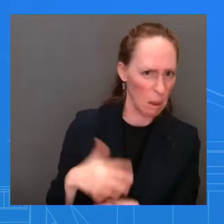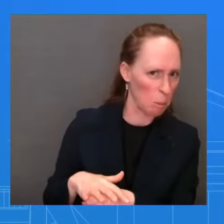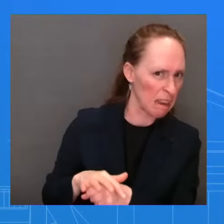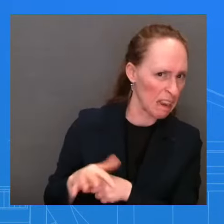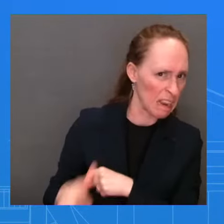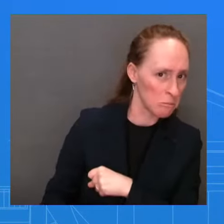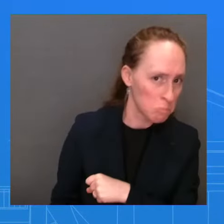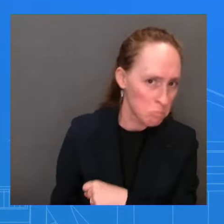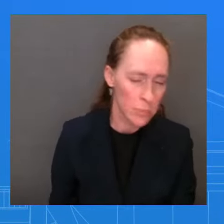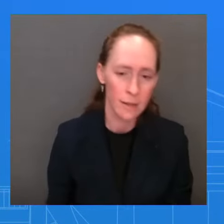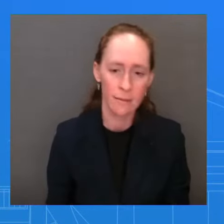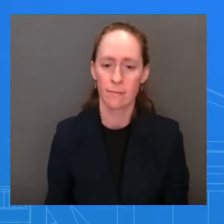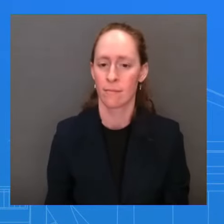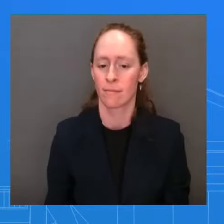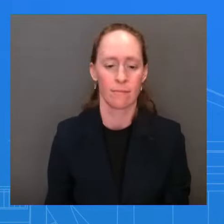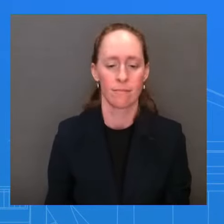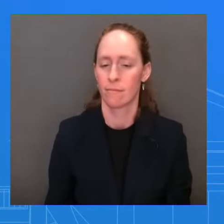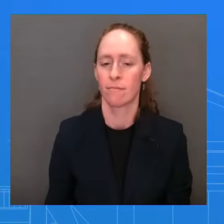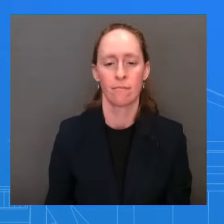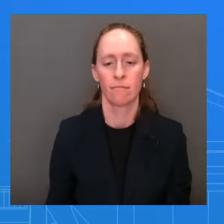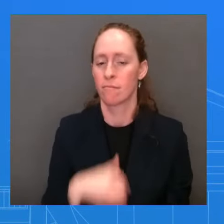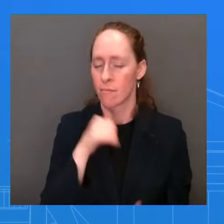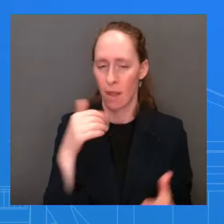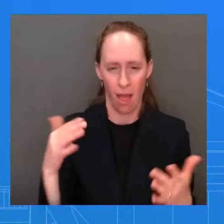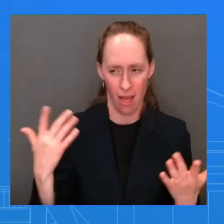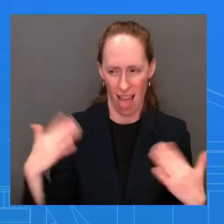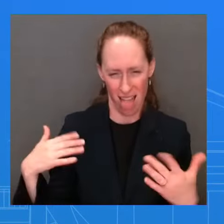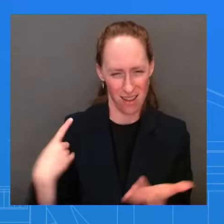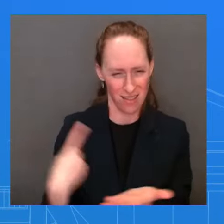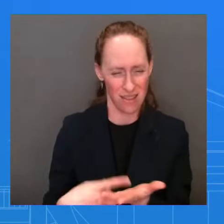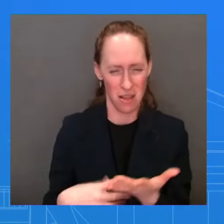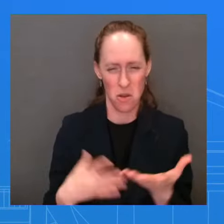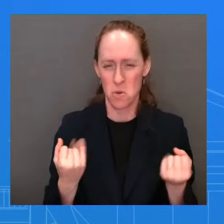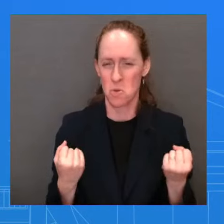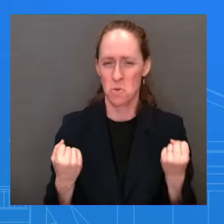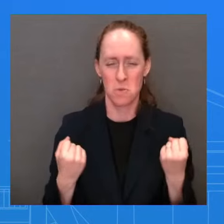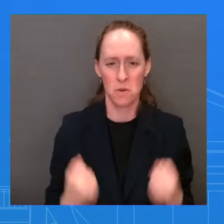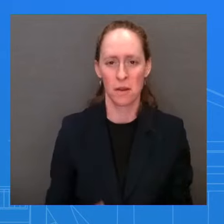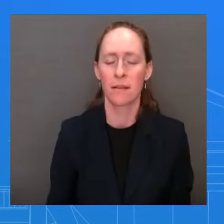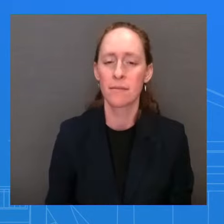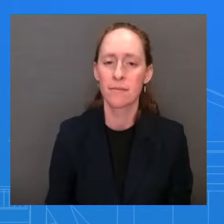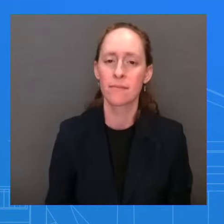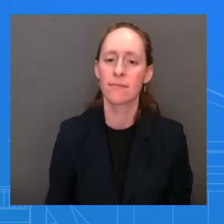We -- so just to give you a little bit of -- of -- of -- of what --